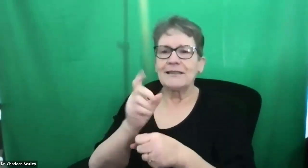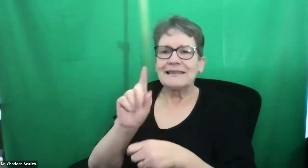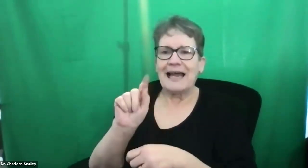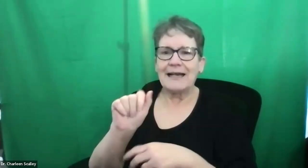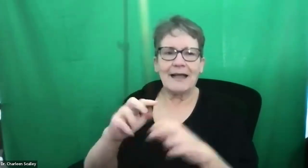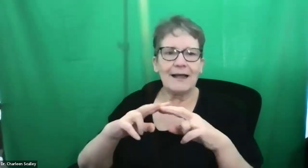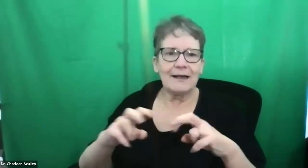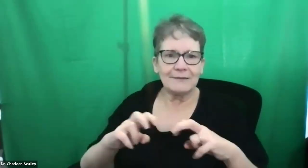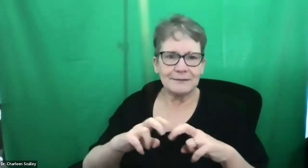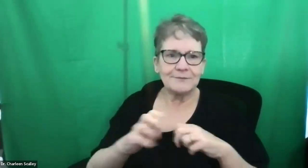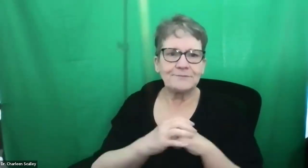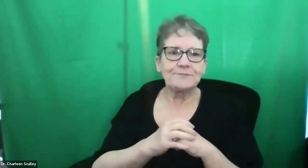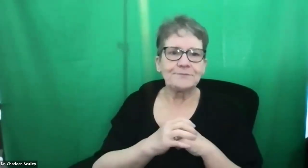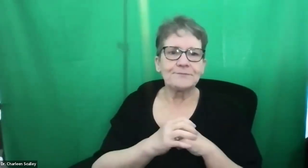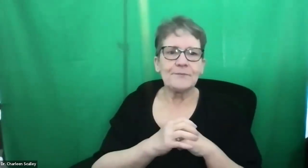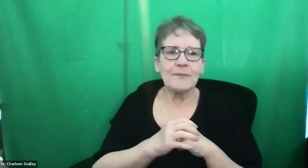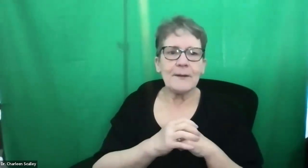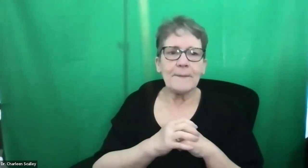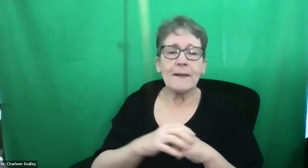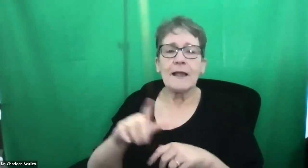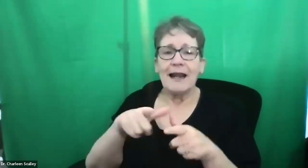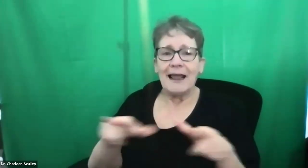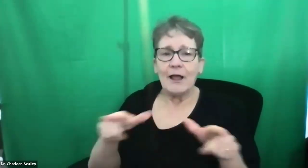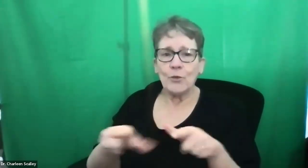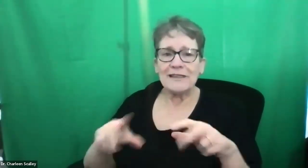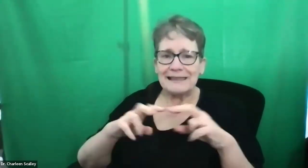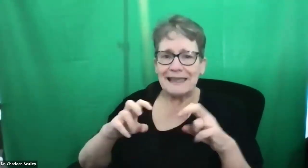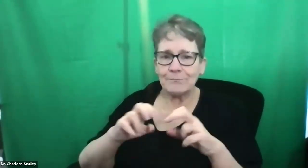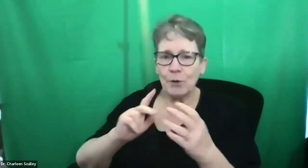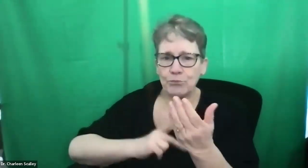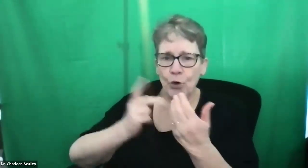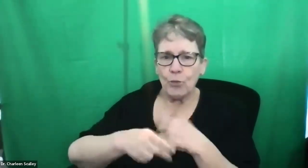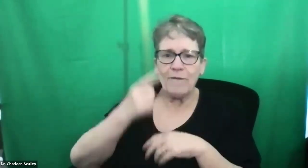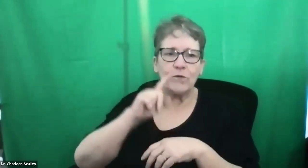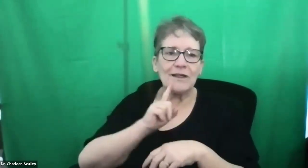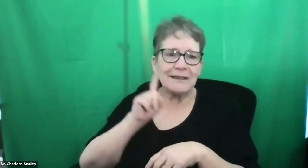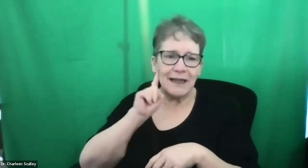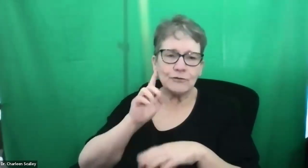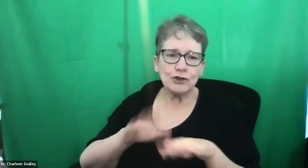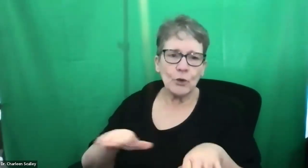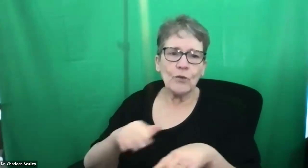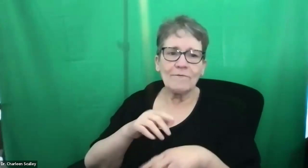of the creation of the data system and a language assessment program